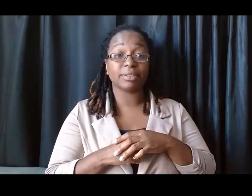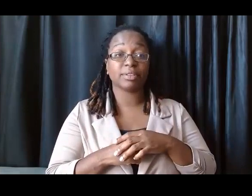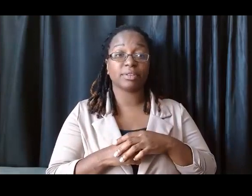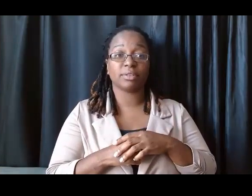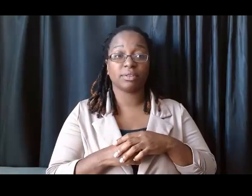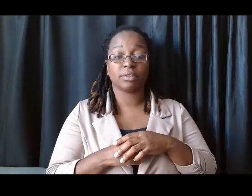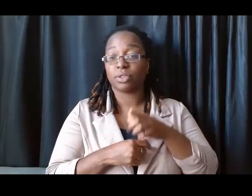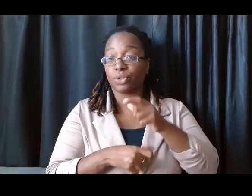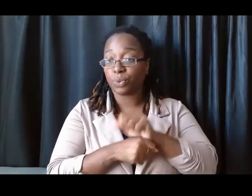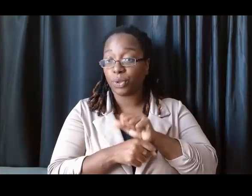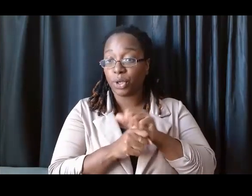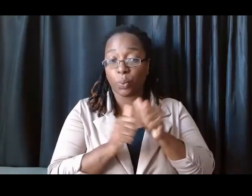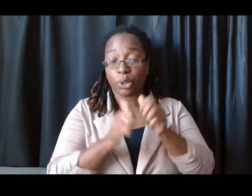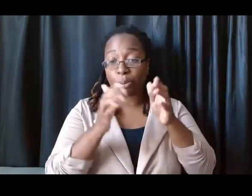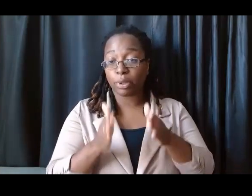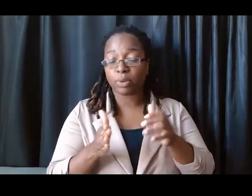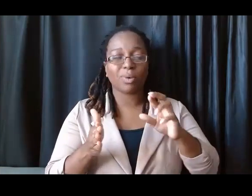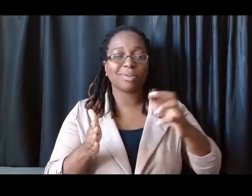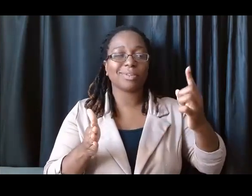you're working with someone or you're working with someone who is receiving Medicaid,